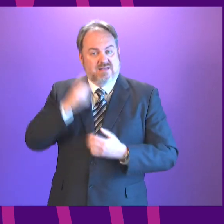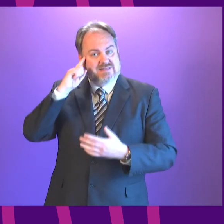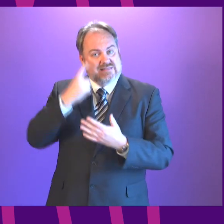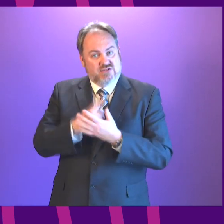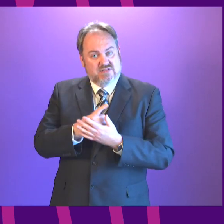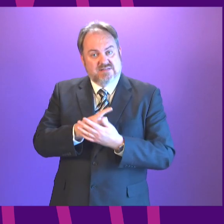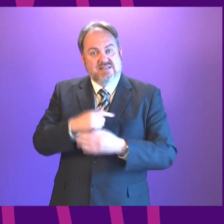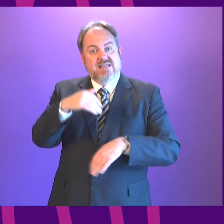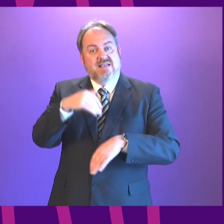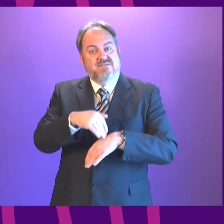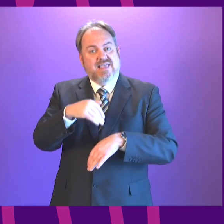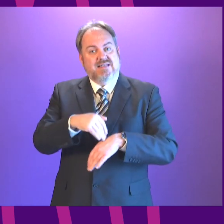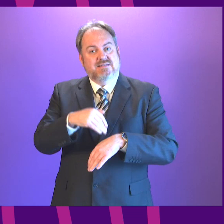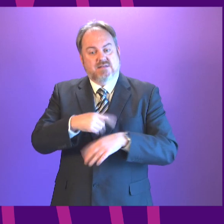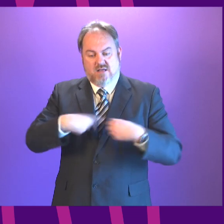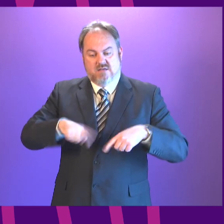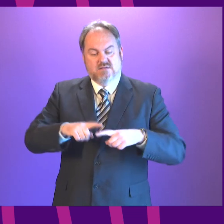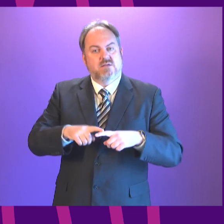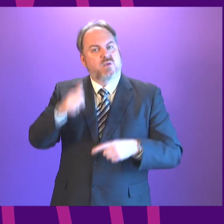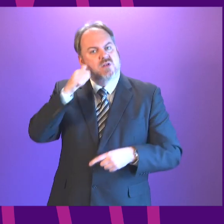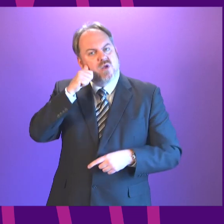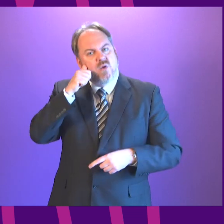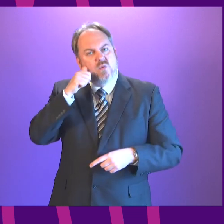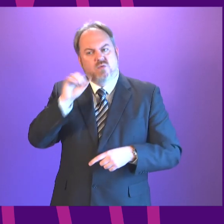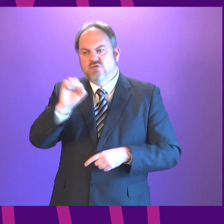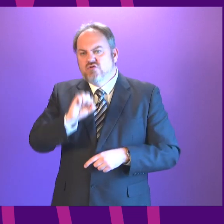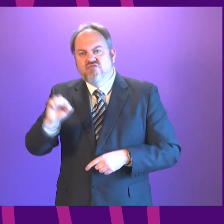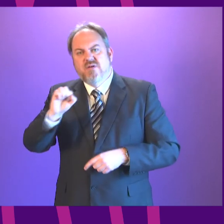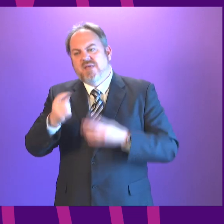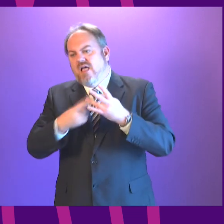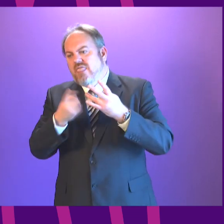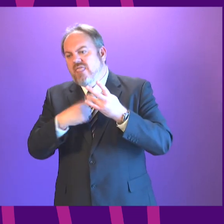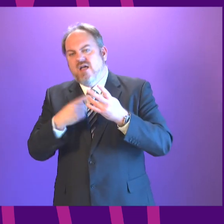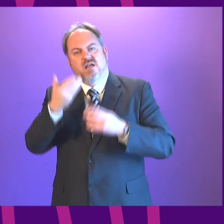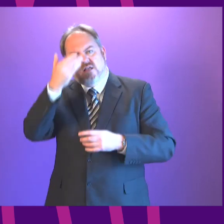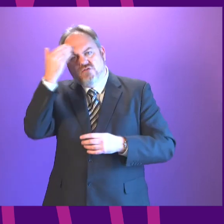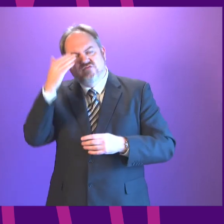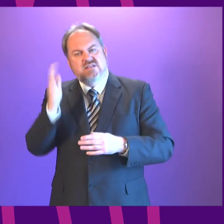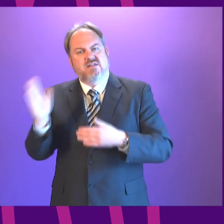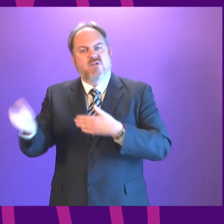countries to close their borders to the UK in response to the new strain of the virus.